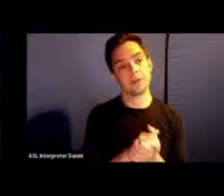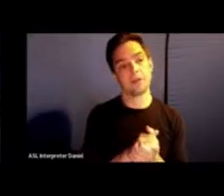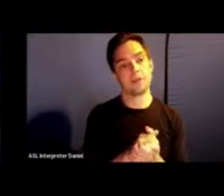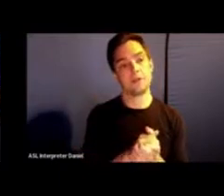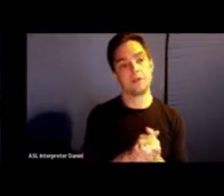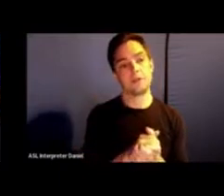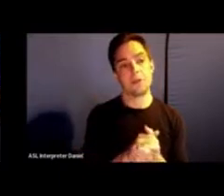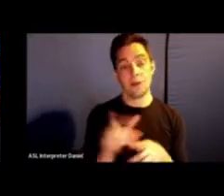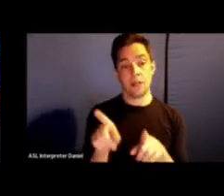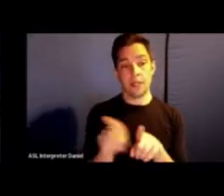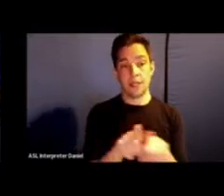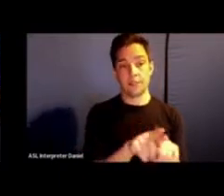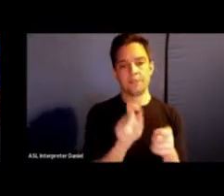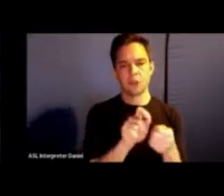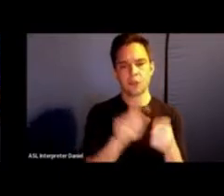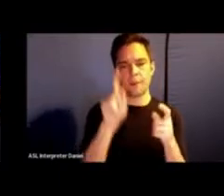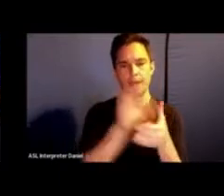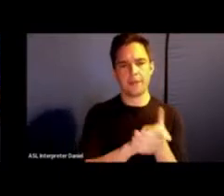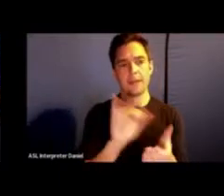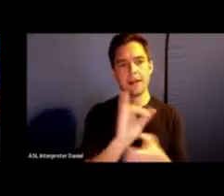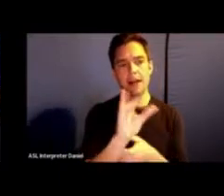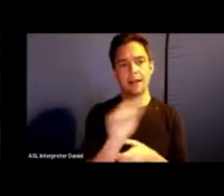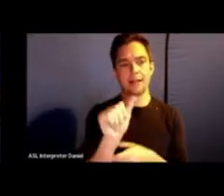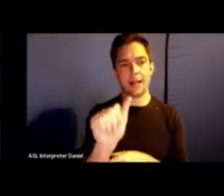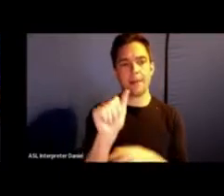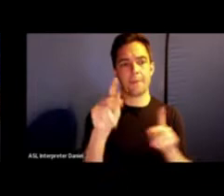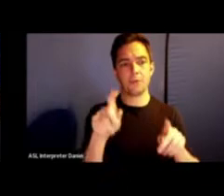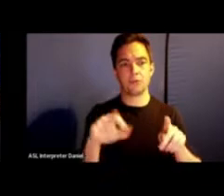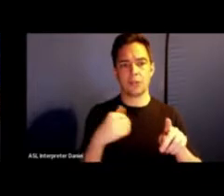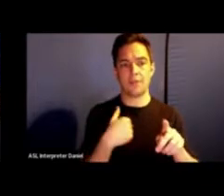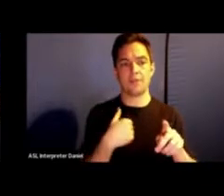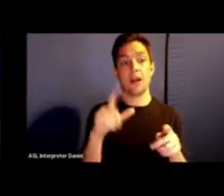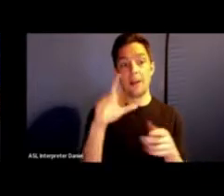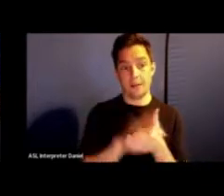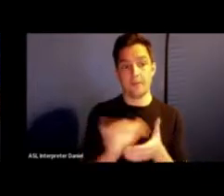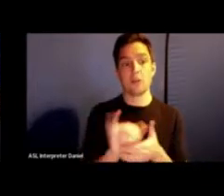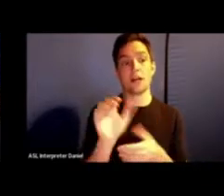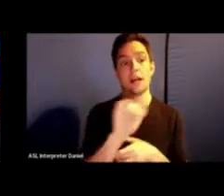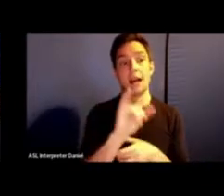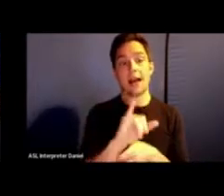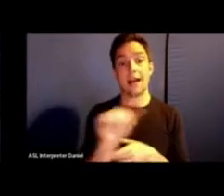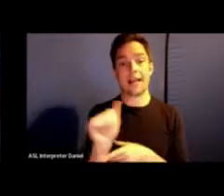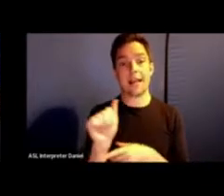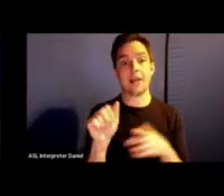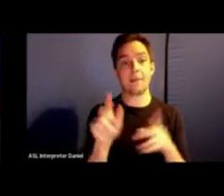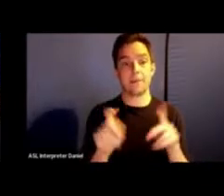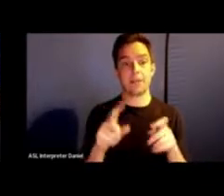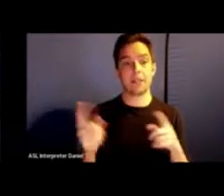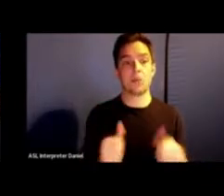In addition to certain beliefs that I any a professional should have, I believe that I&A professionals need to come in with certain skills that are